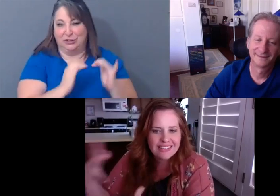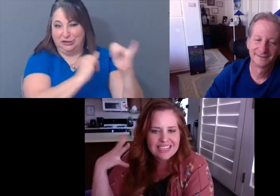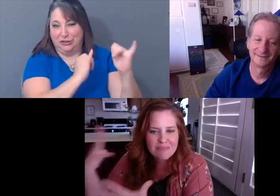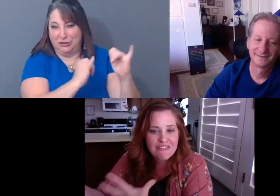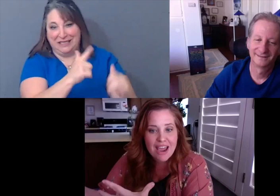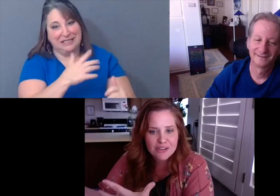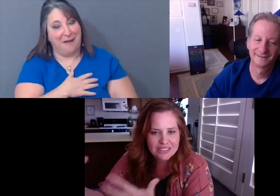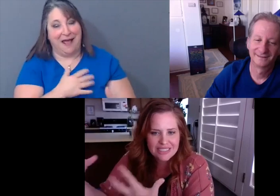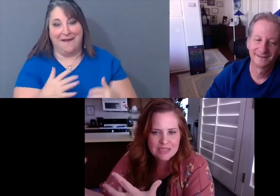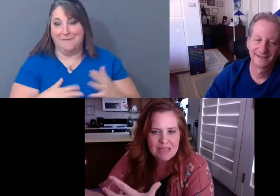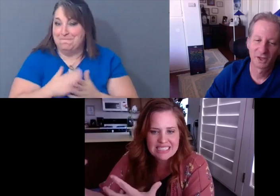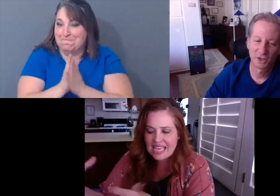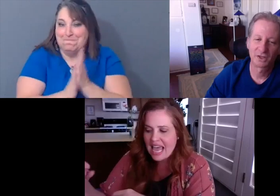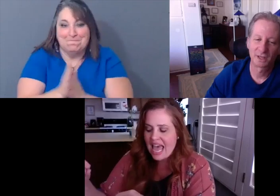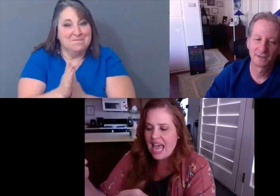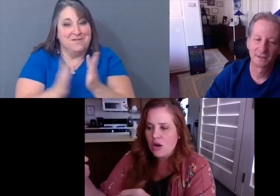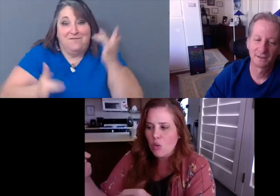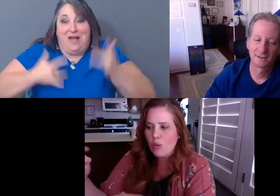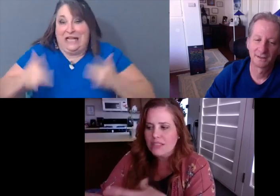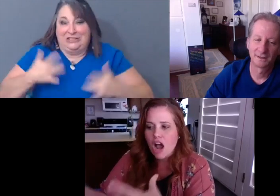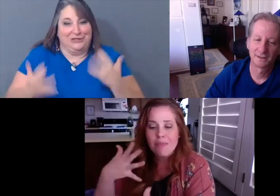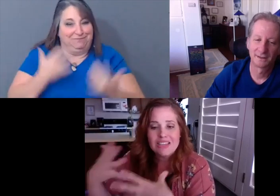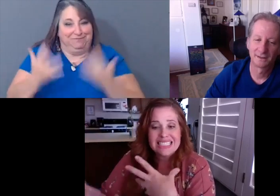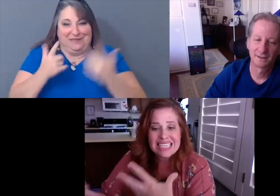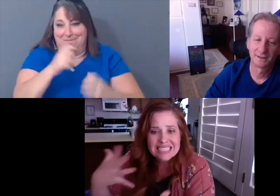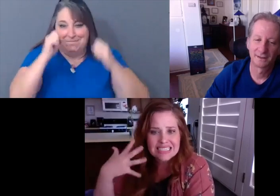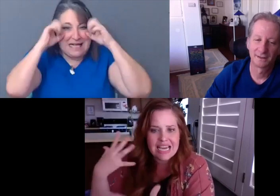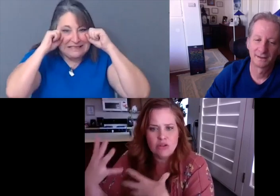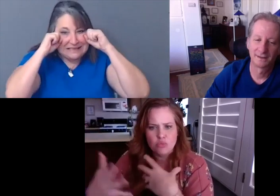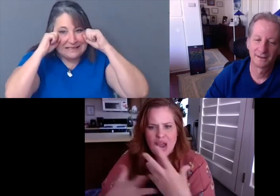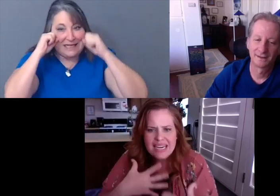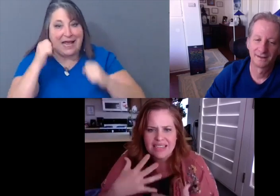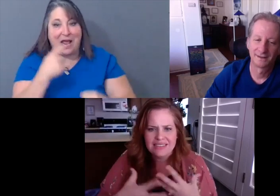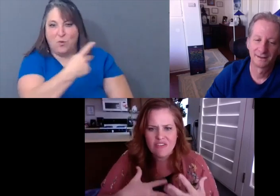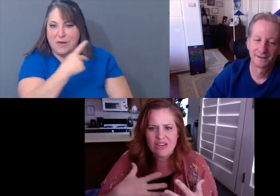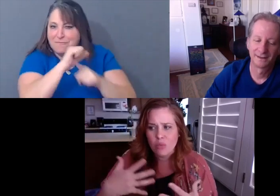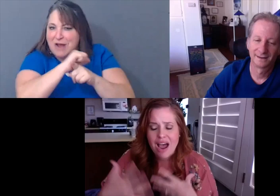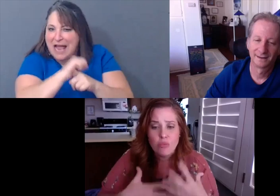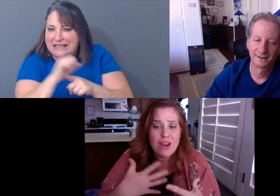He lights my fire. He's amazing. And we talk about scenes and writing and stuff, and what happened...